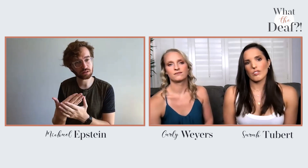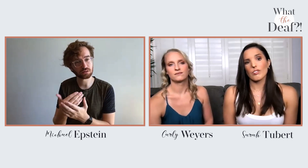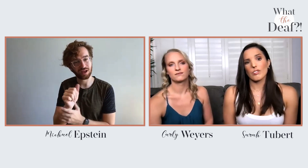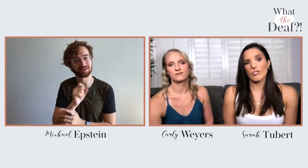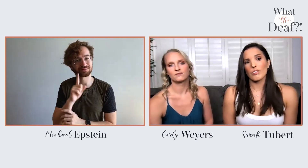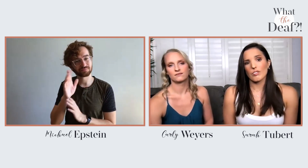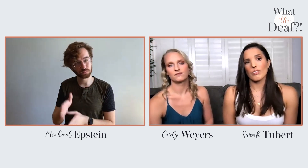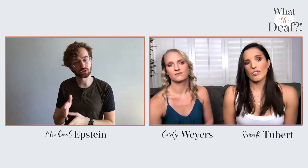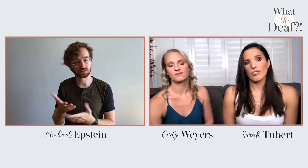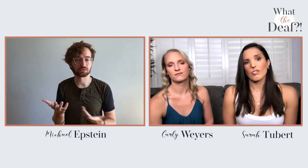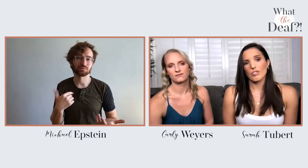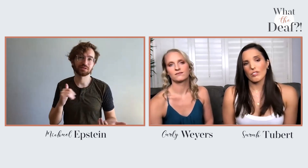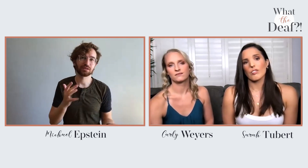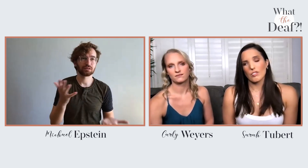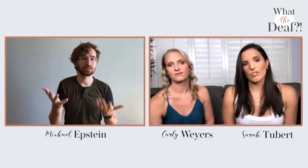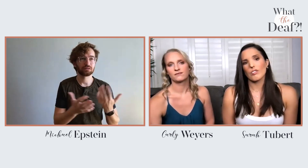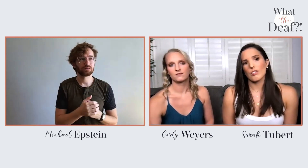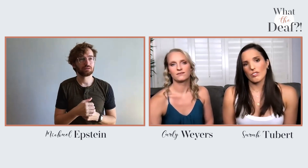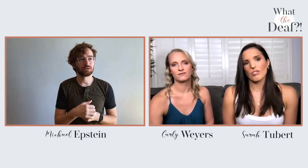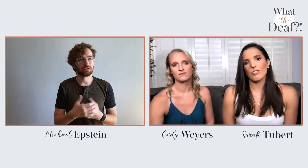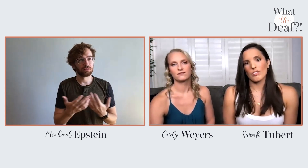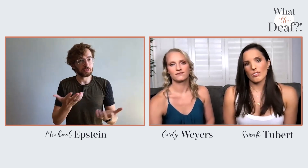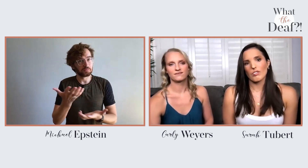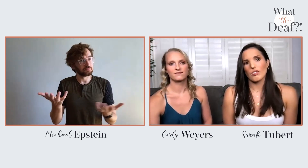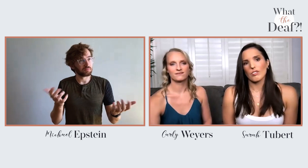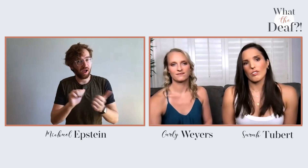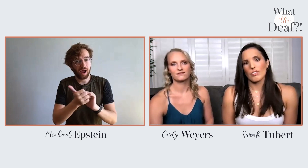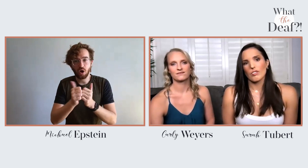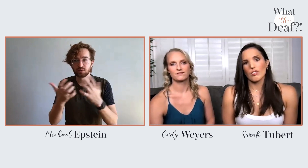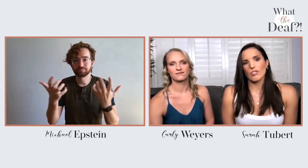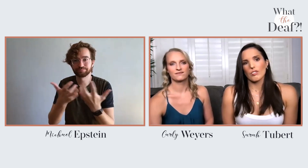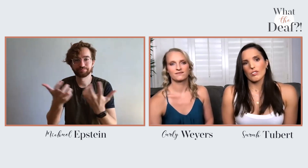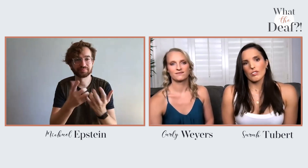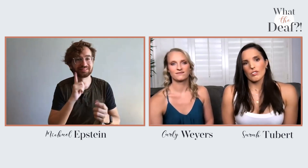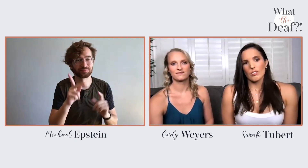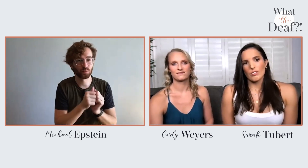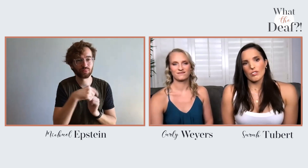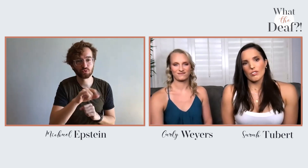that a deaf person could do well. So how do we bring those deaf people in?